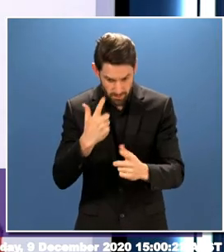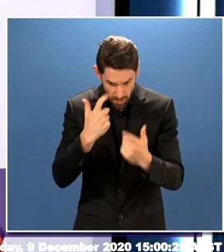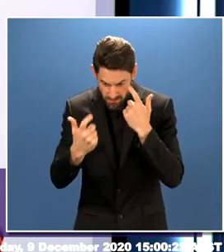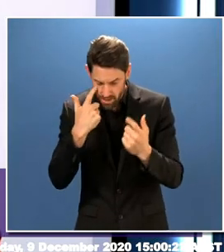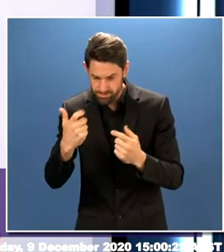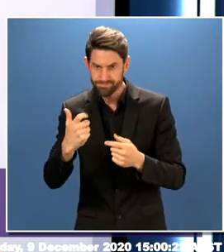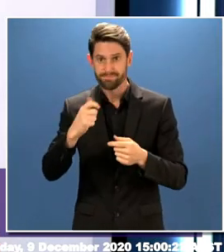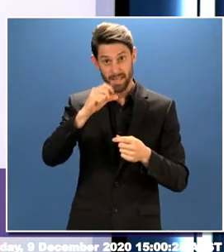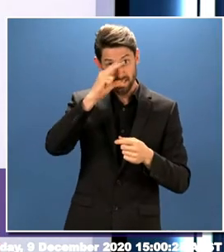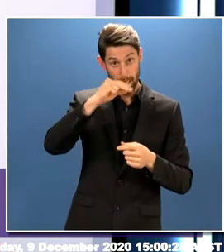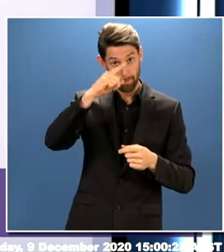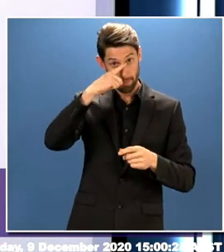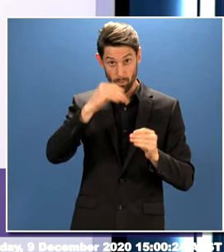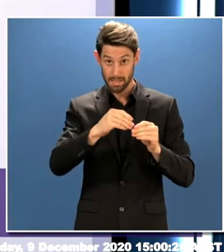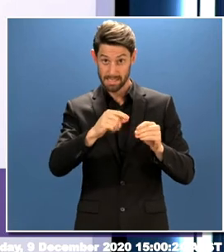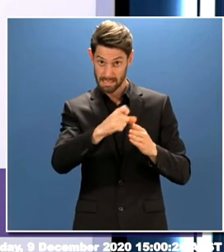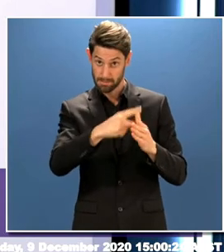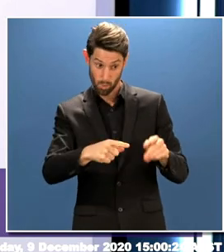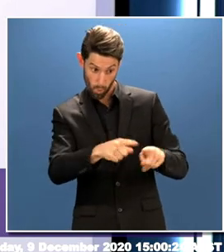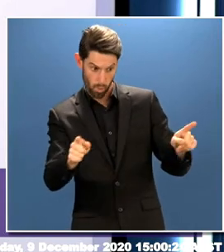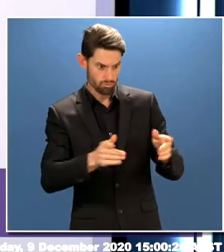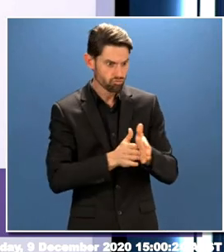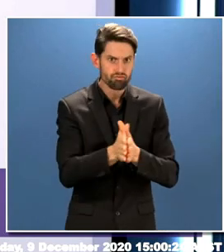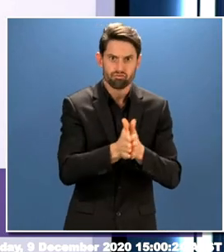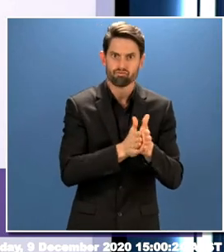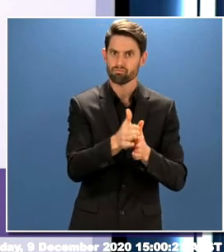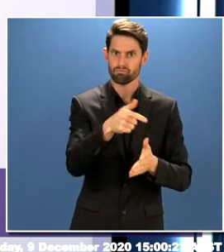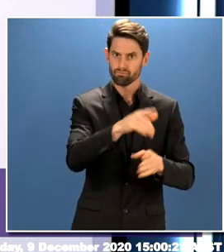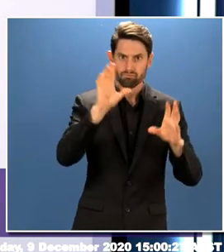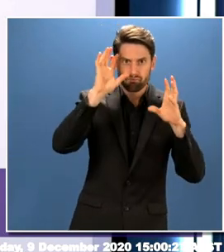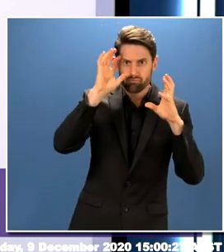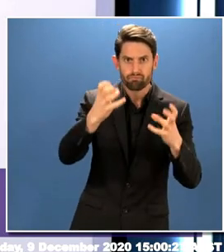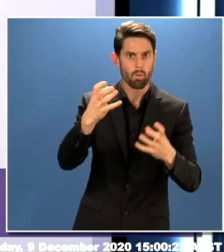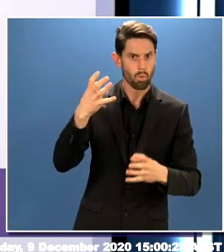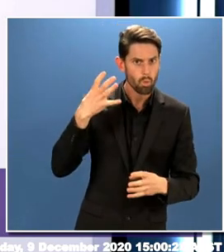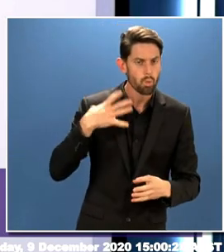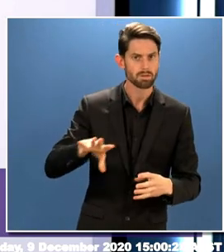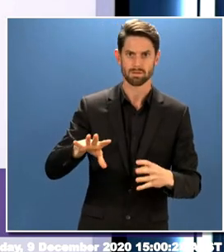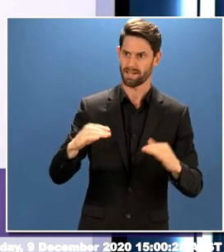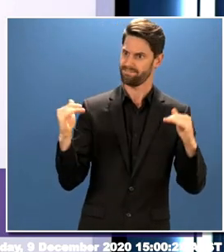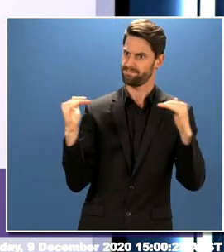disability are keen and motivated to have fair, decent work,